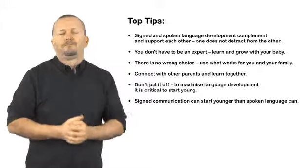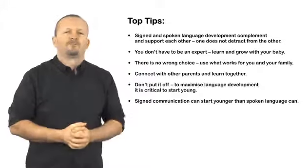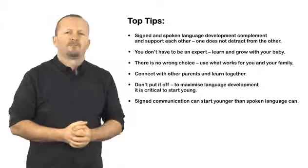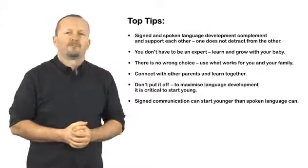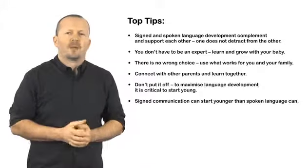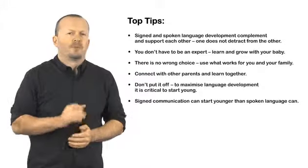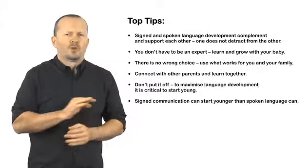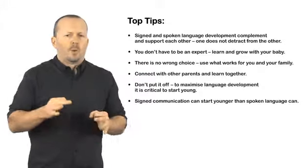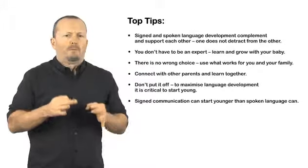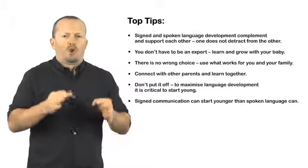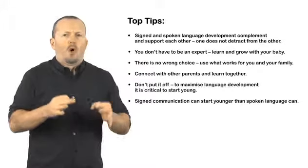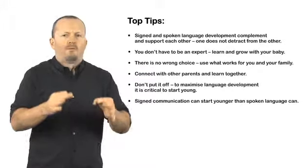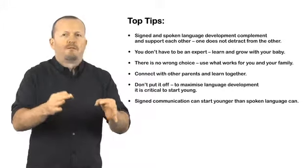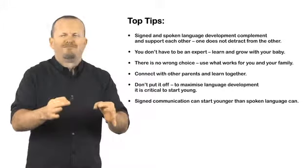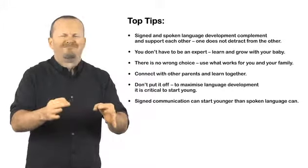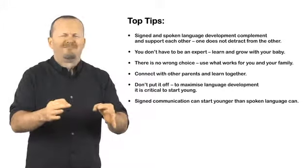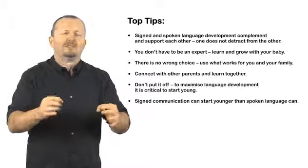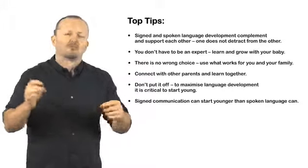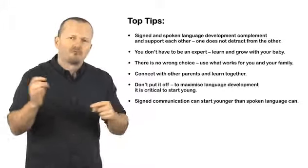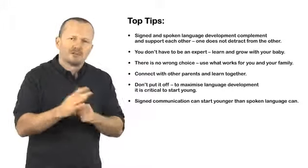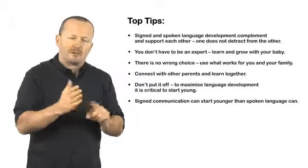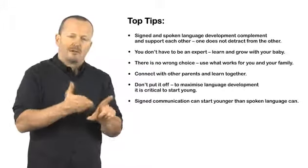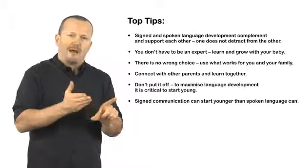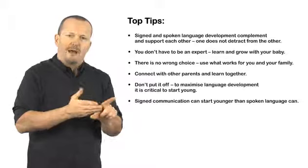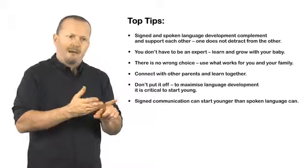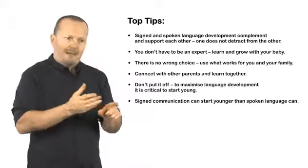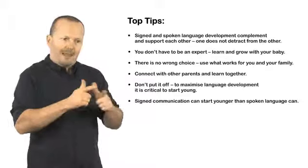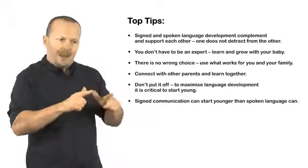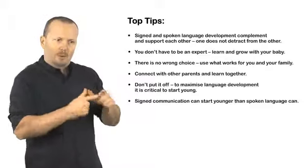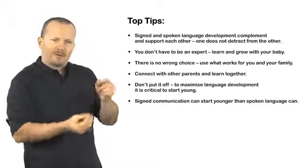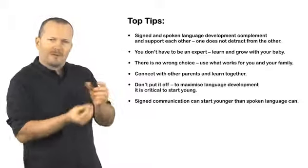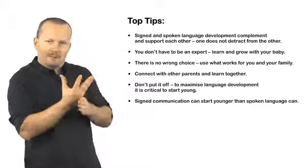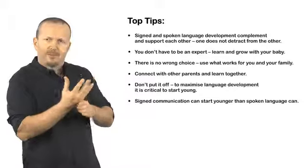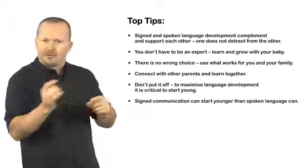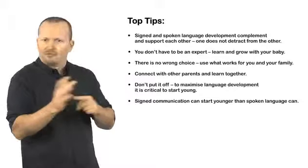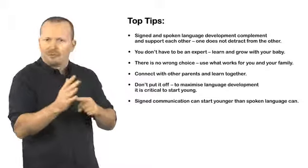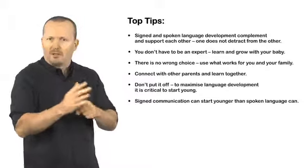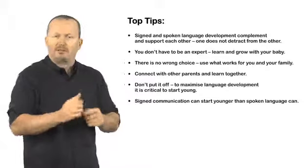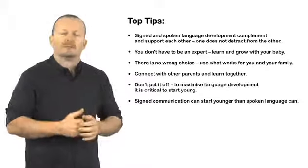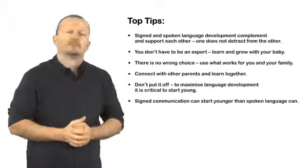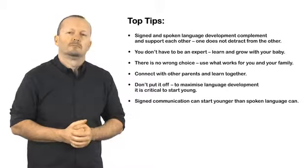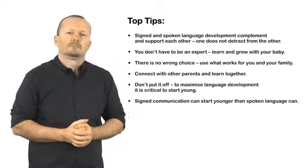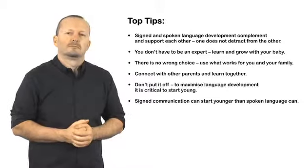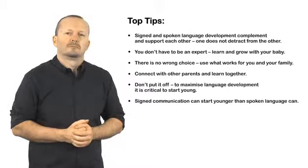Don’t put it off – to maximise language development it is critical to start young.